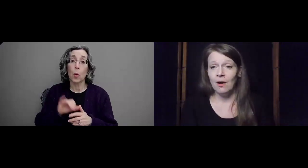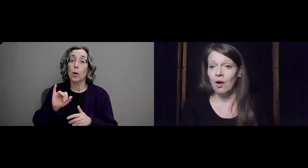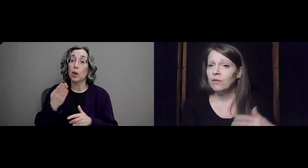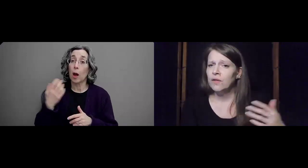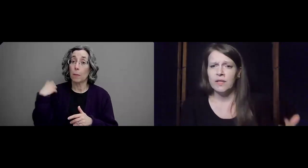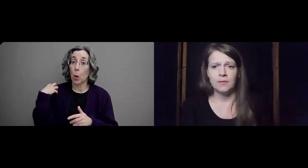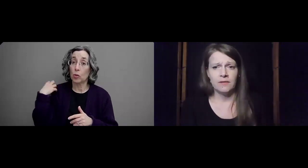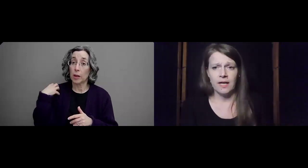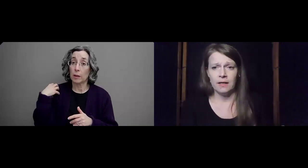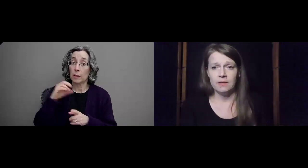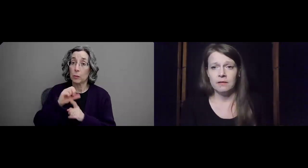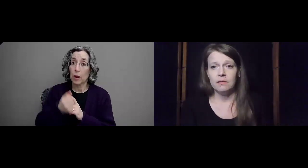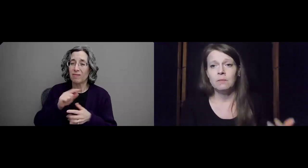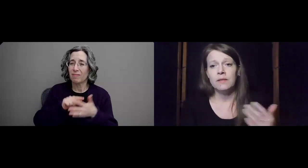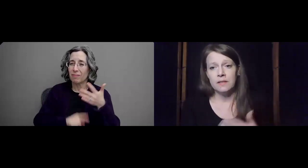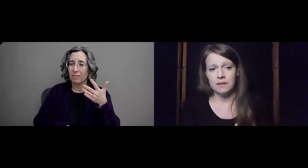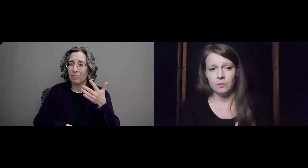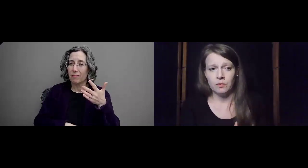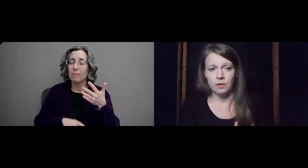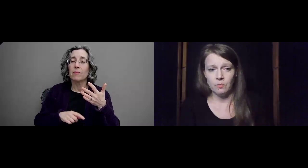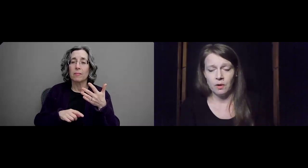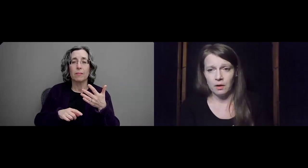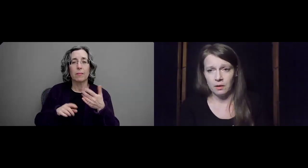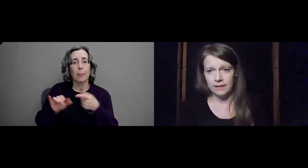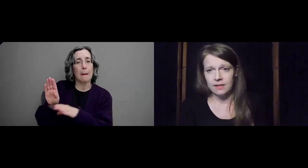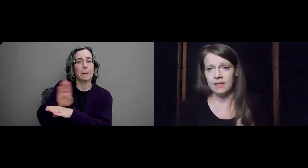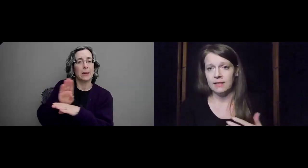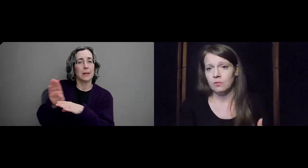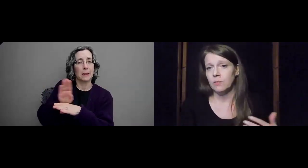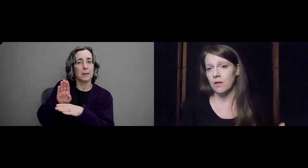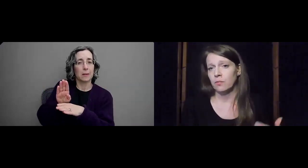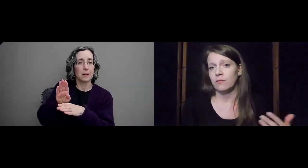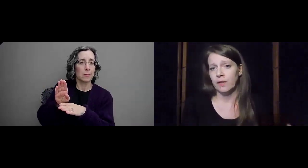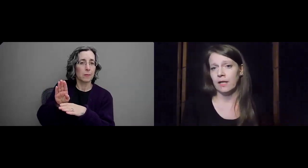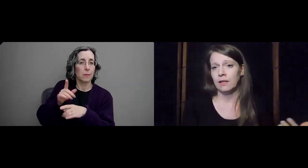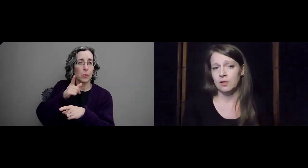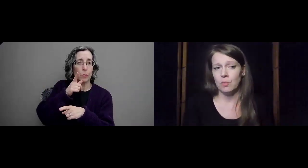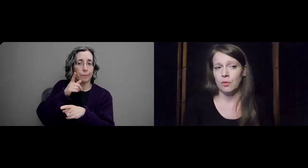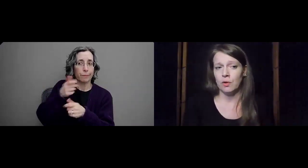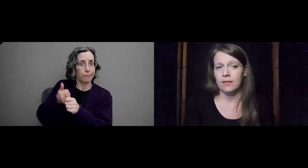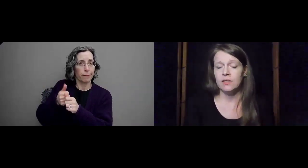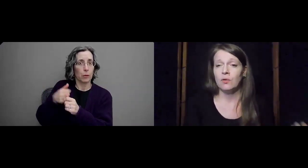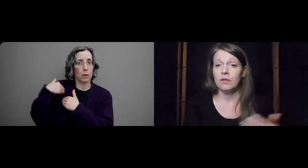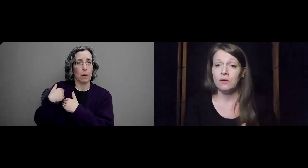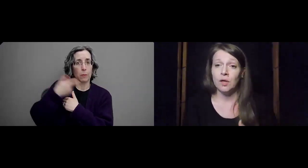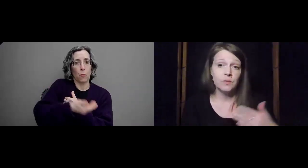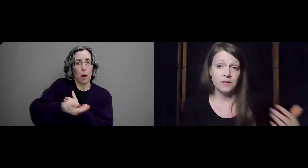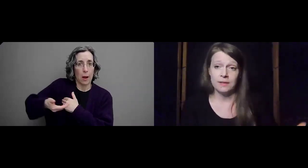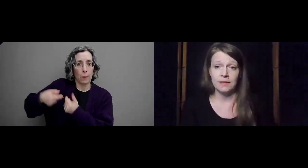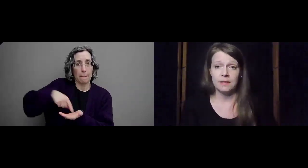appointments, job interviews, job coaching, all of those types of settings -- the business is the entity that's responsible